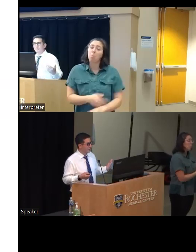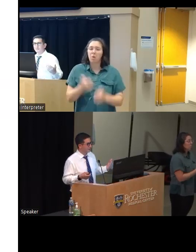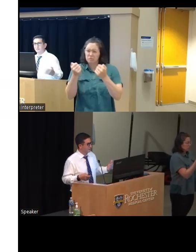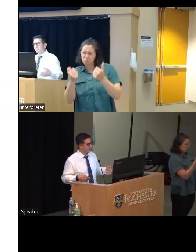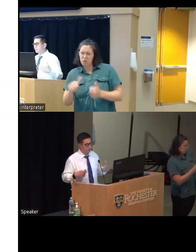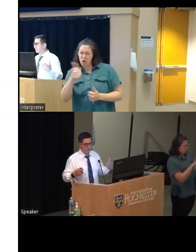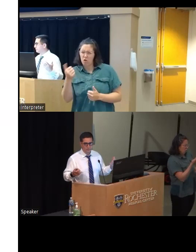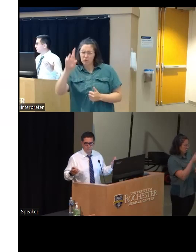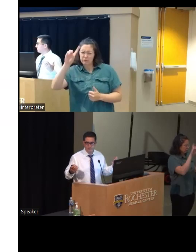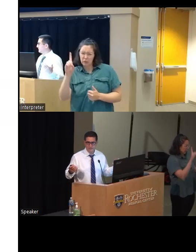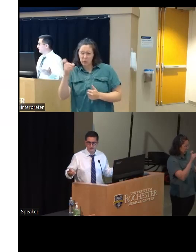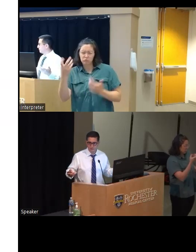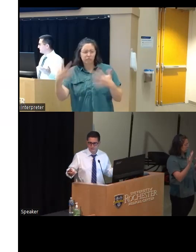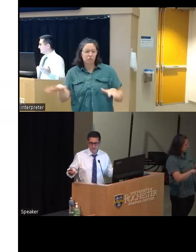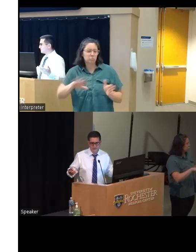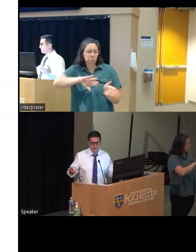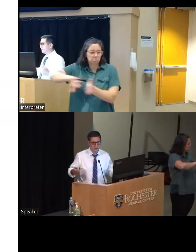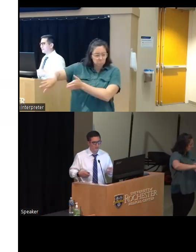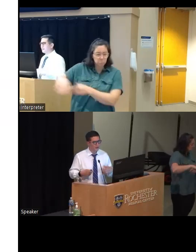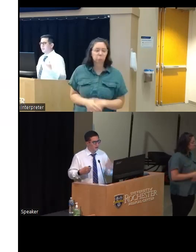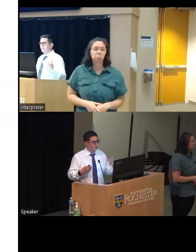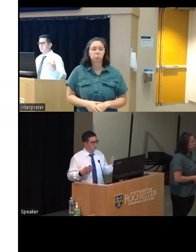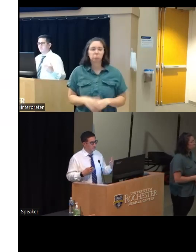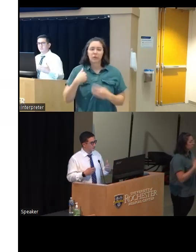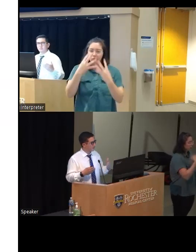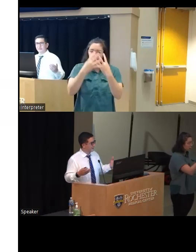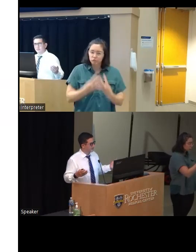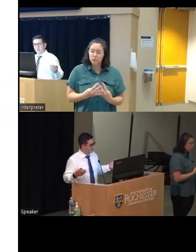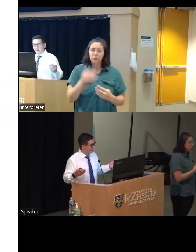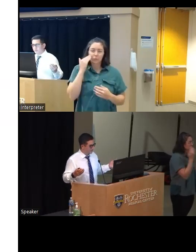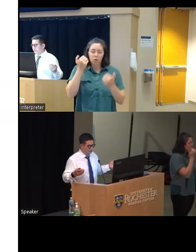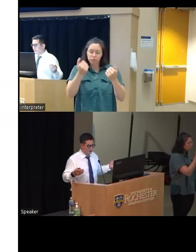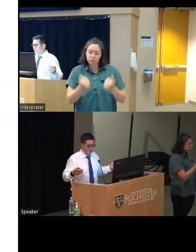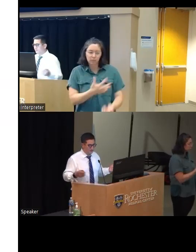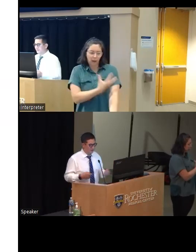other basic things you you obtained a urine tax screen you did some basic Labs or you collected